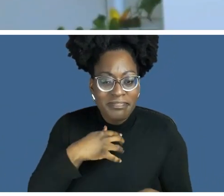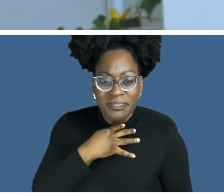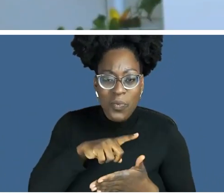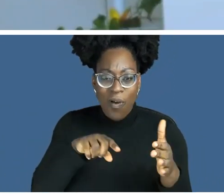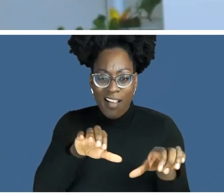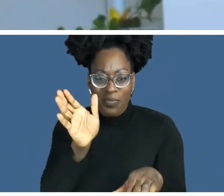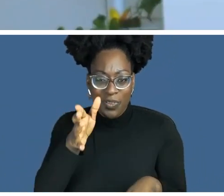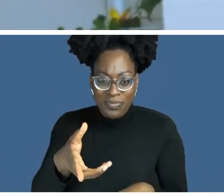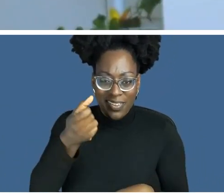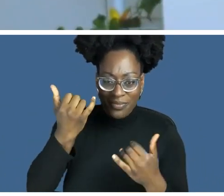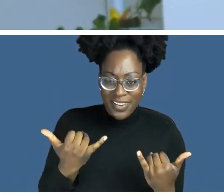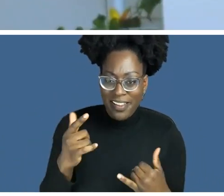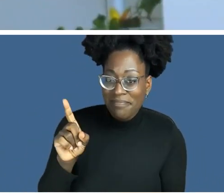So what action will you take today?